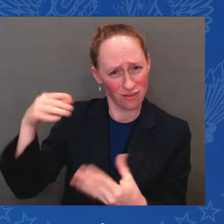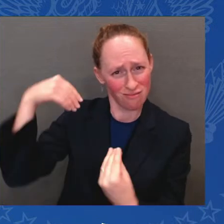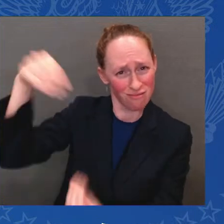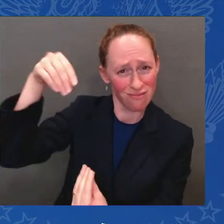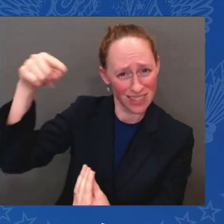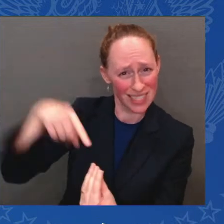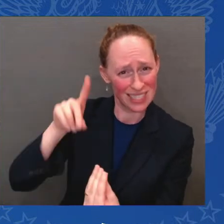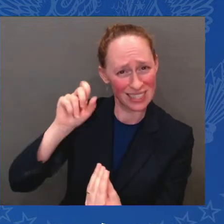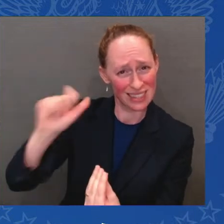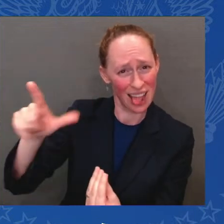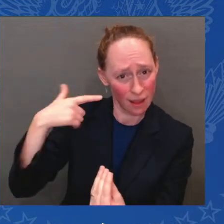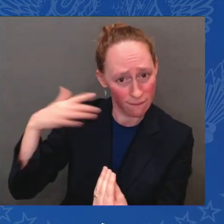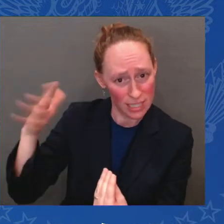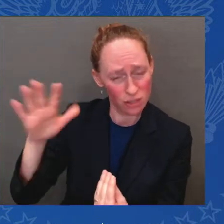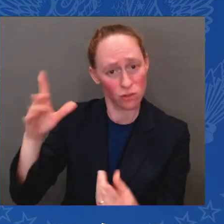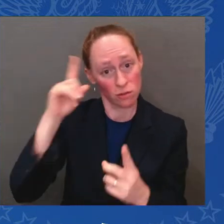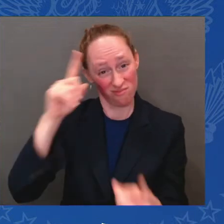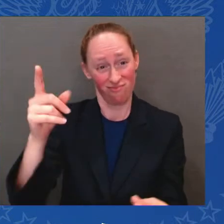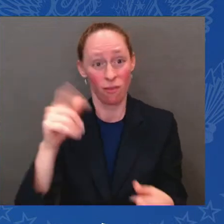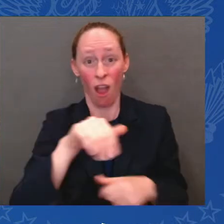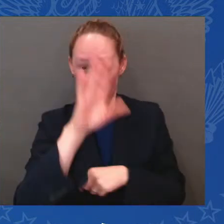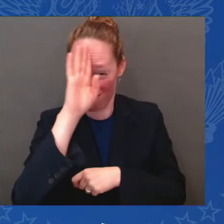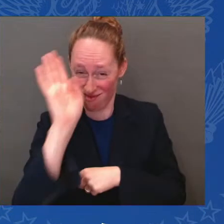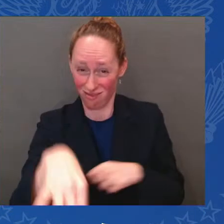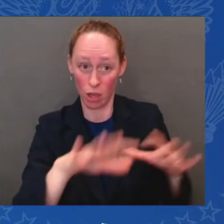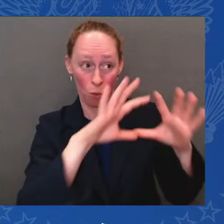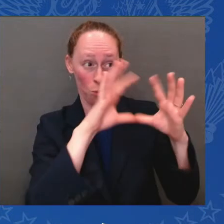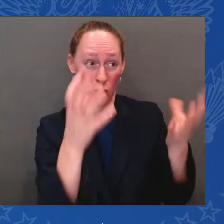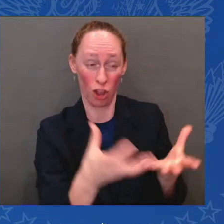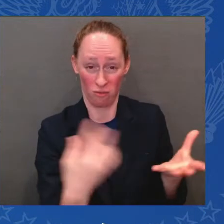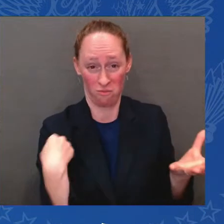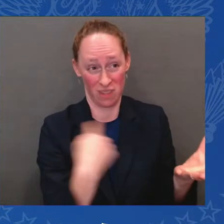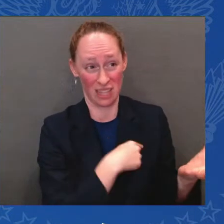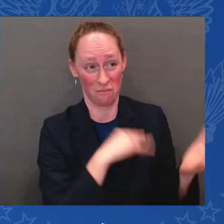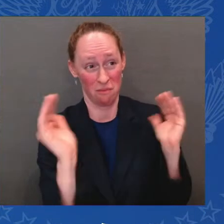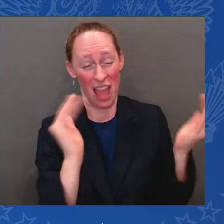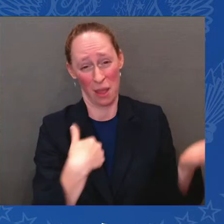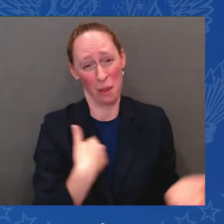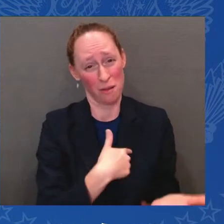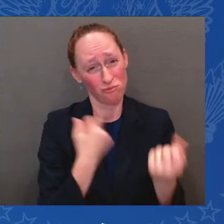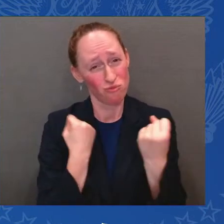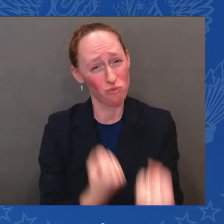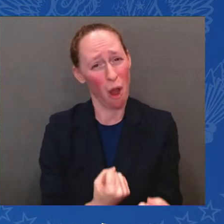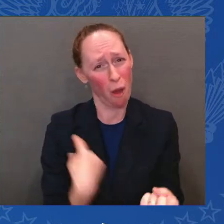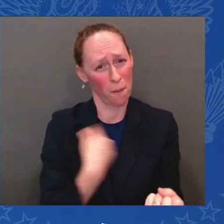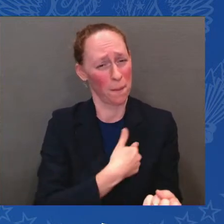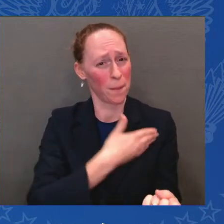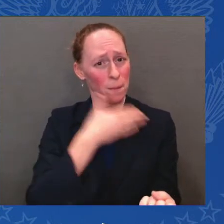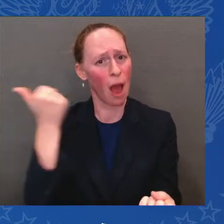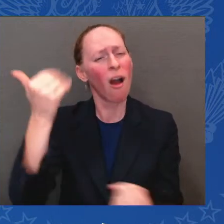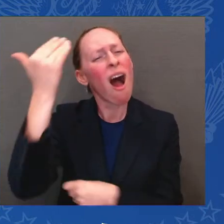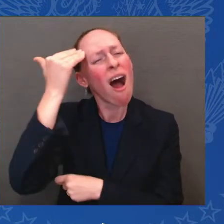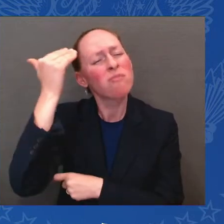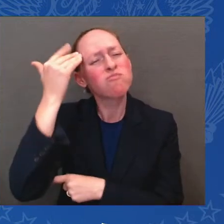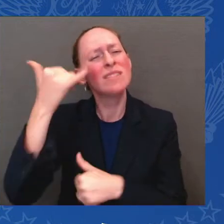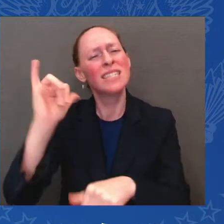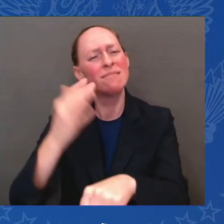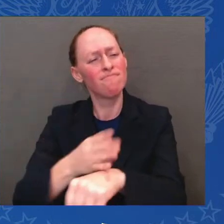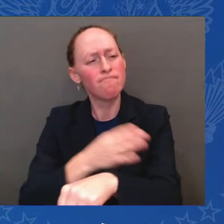We have more to do, but we are the indispensable nation in the world, internationally and domestically,